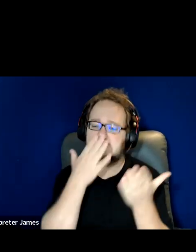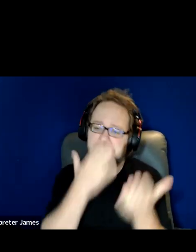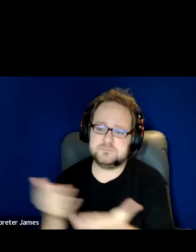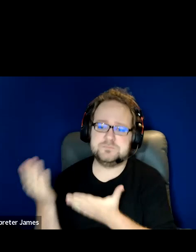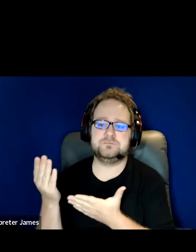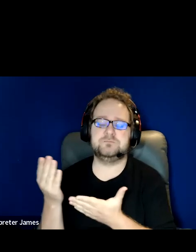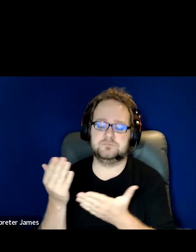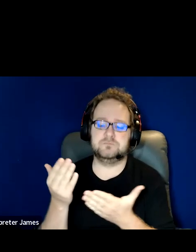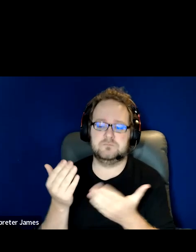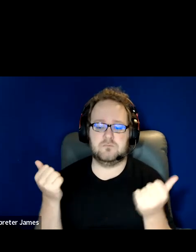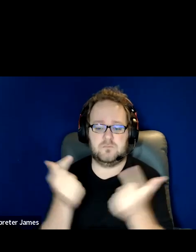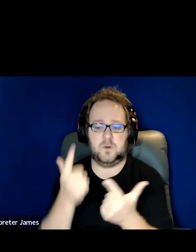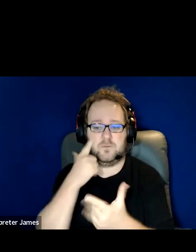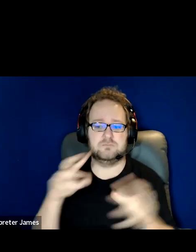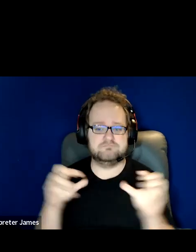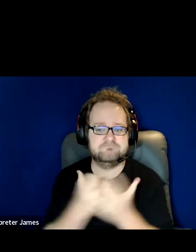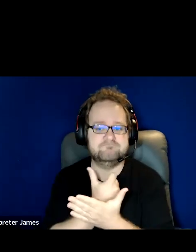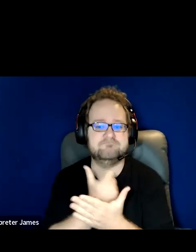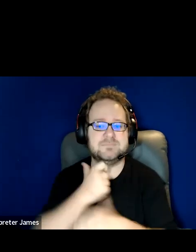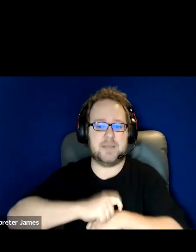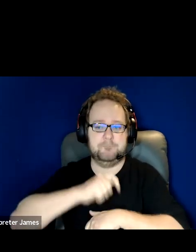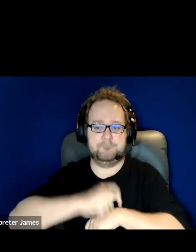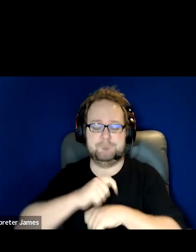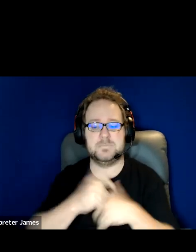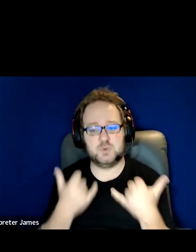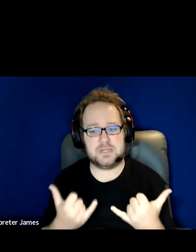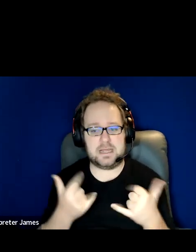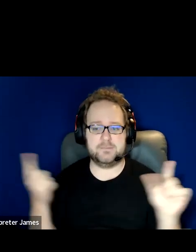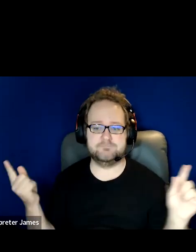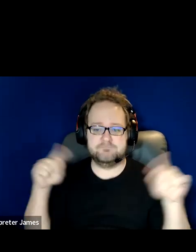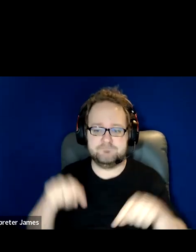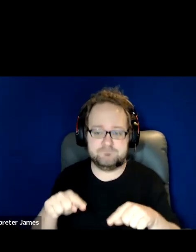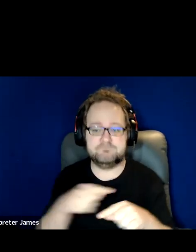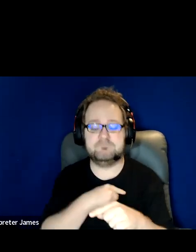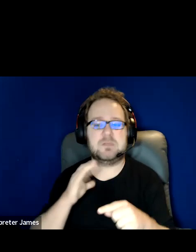for taking some time out of your day to hear about where we stand going into or being in